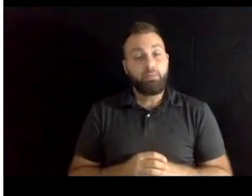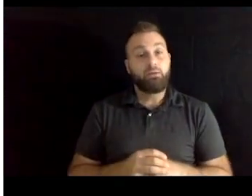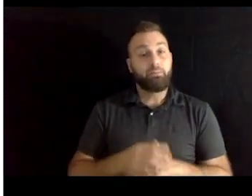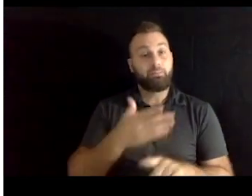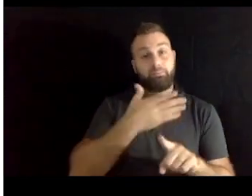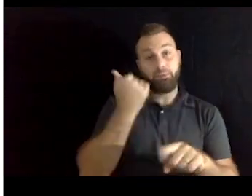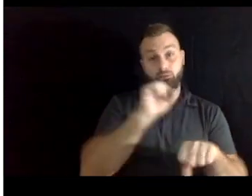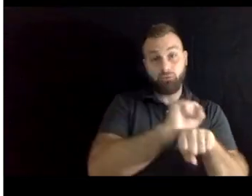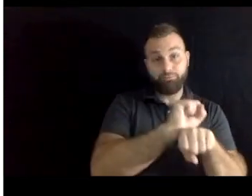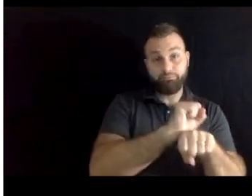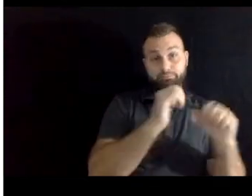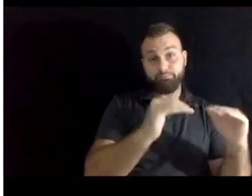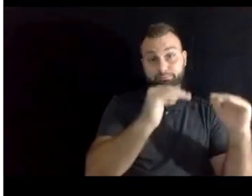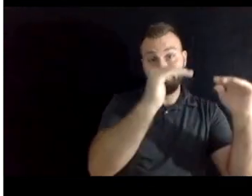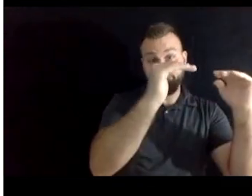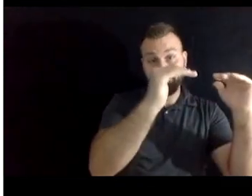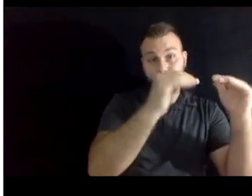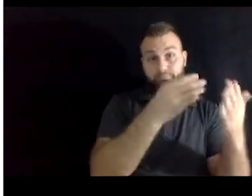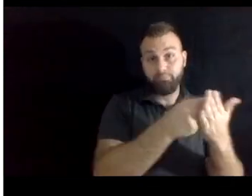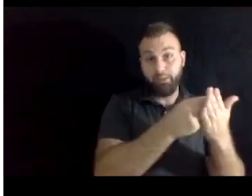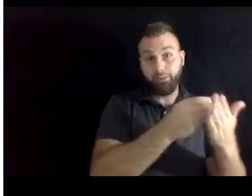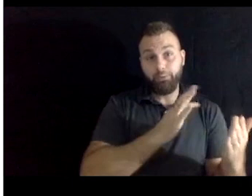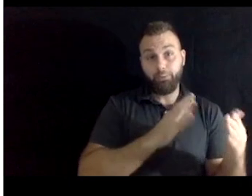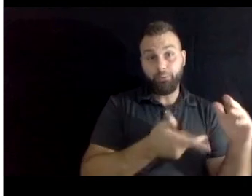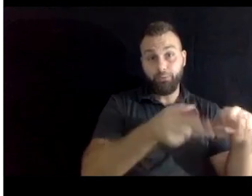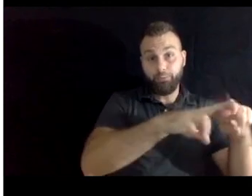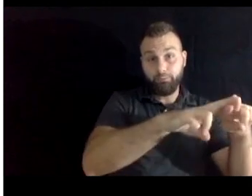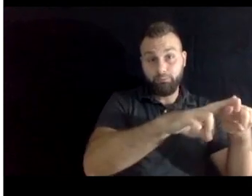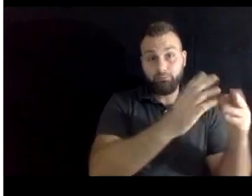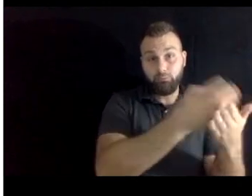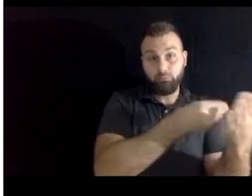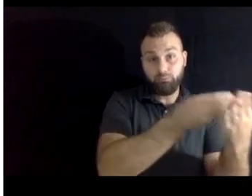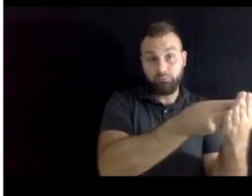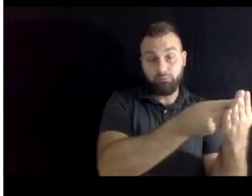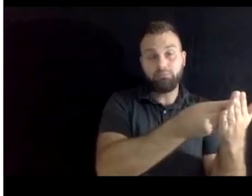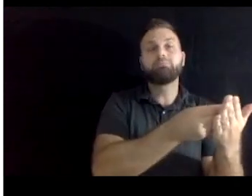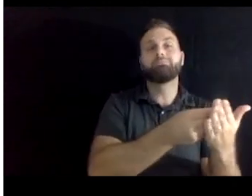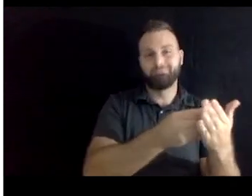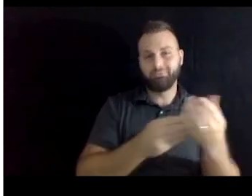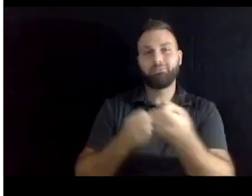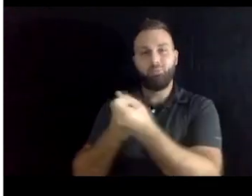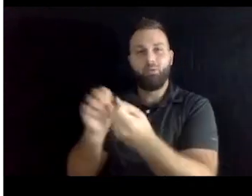the more that they're also going to pay for those other benefits.